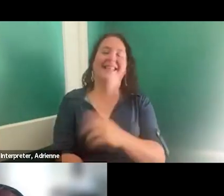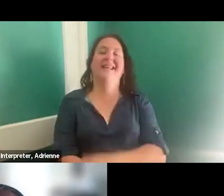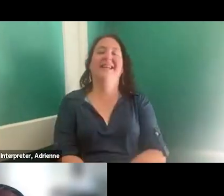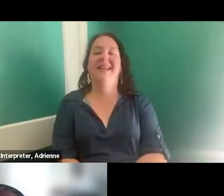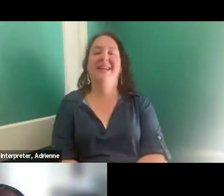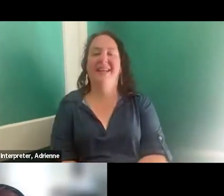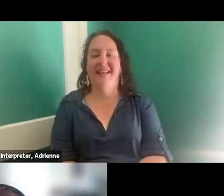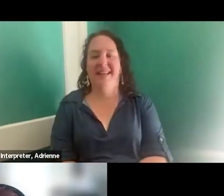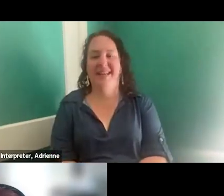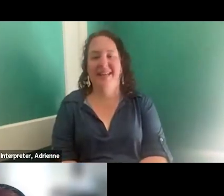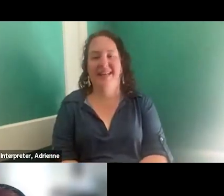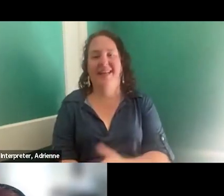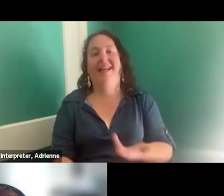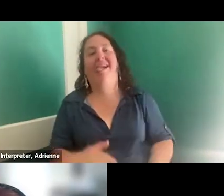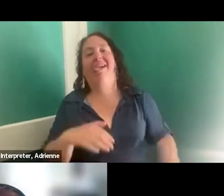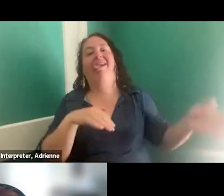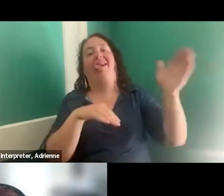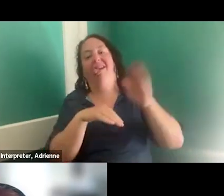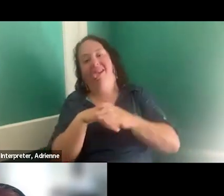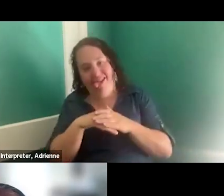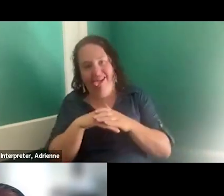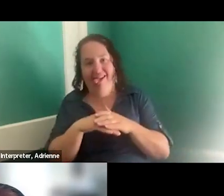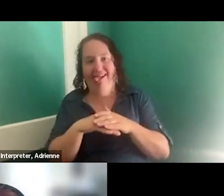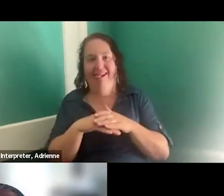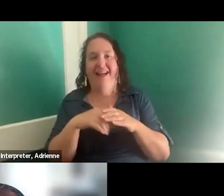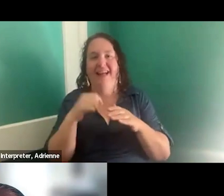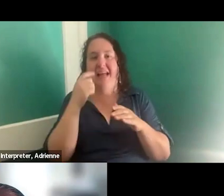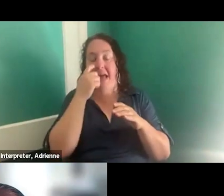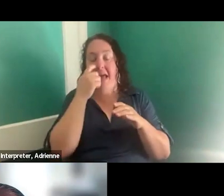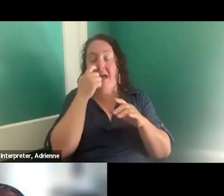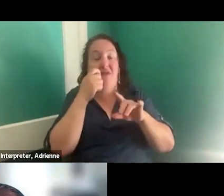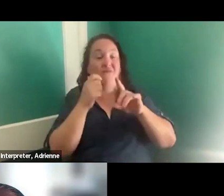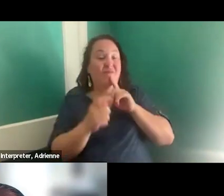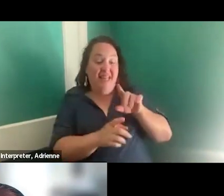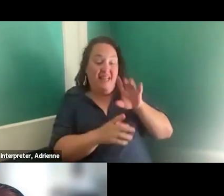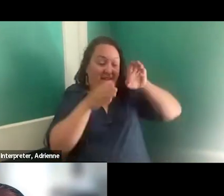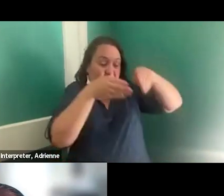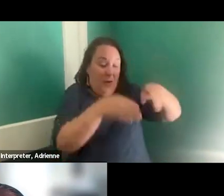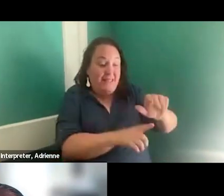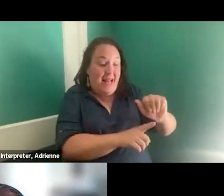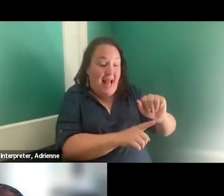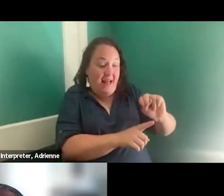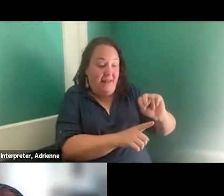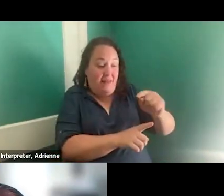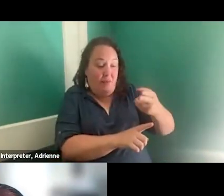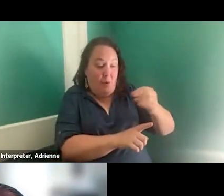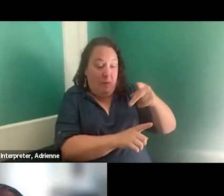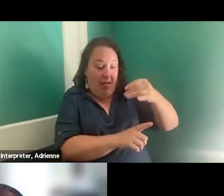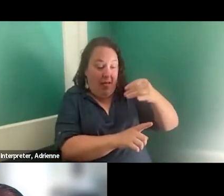Just in anthropology. Let's add in anthropology.